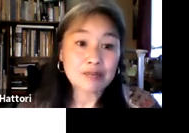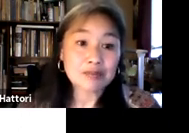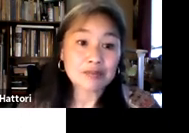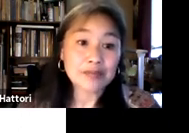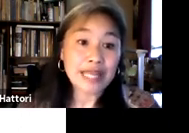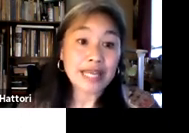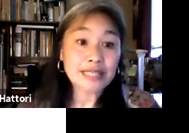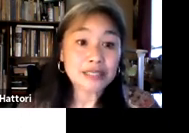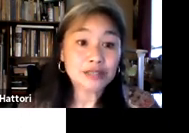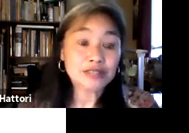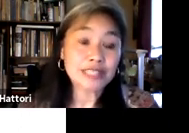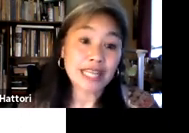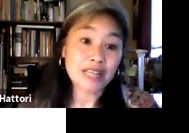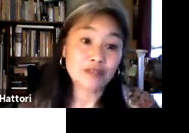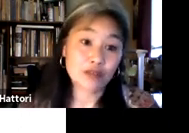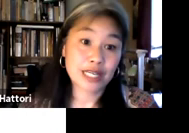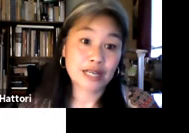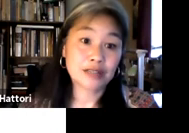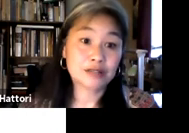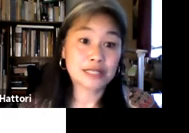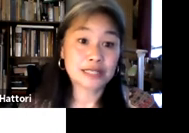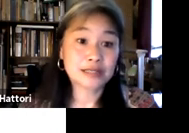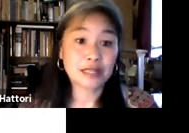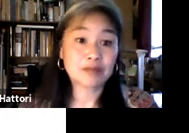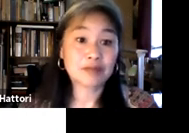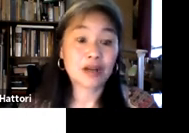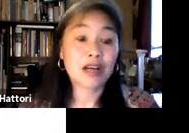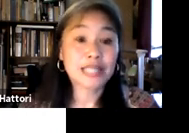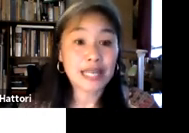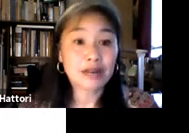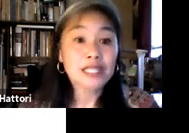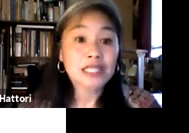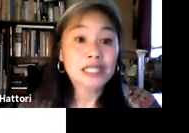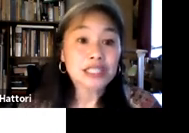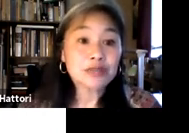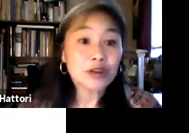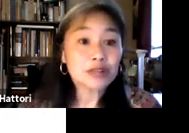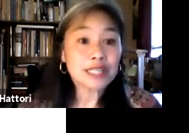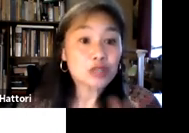camps, and in this picture, when she's studying about the US government and what she needs to do to become a citizen, she